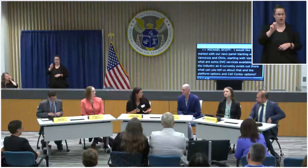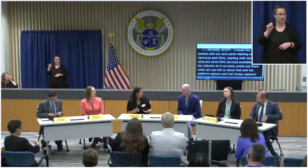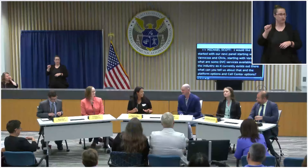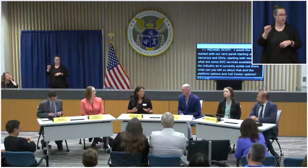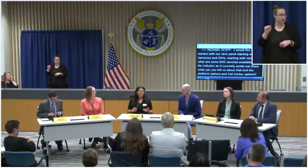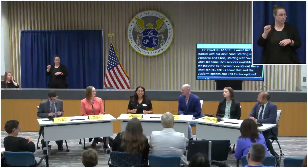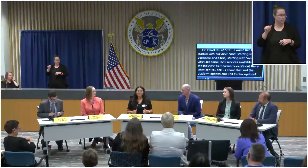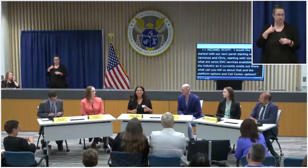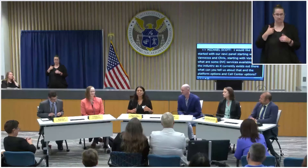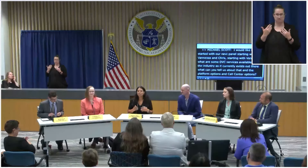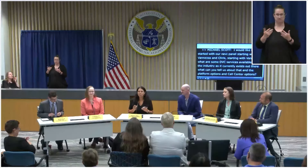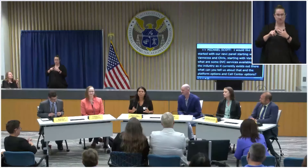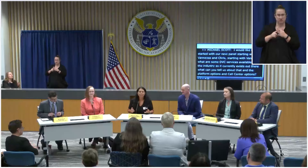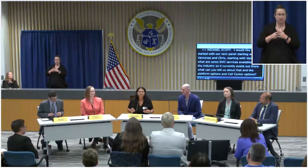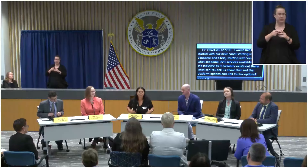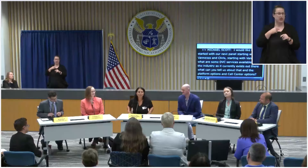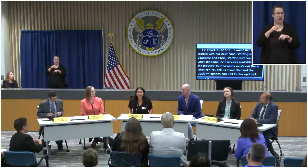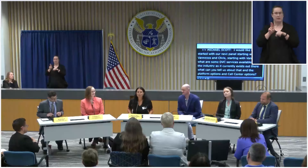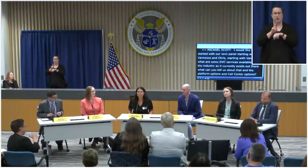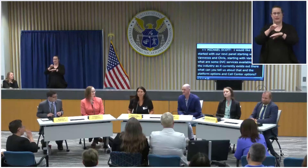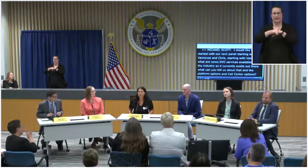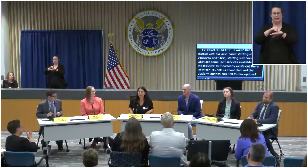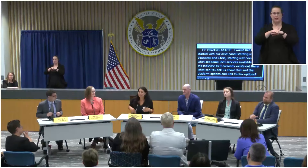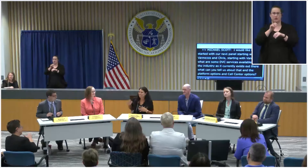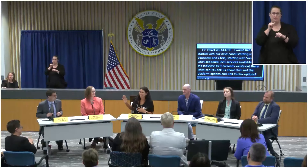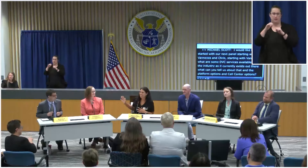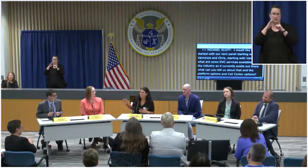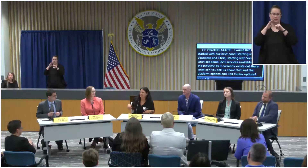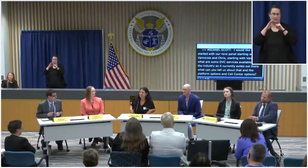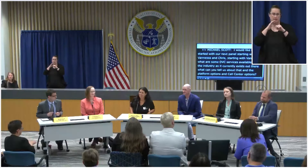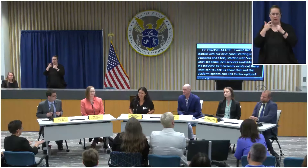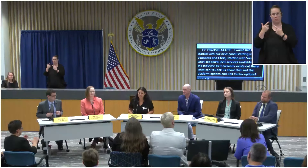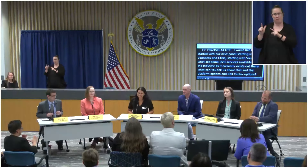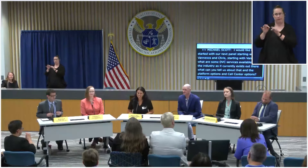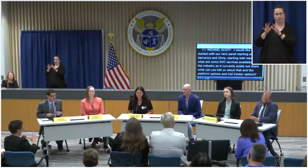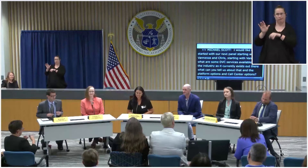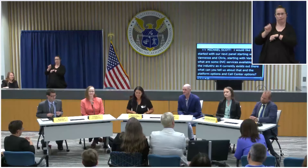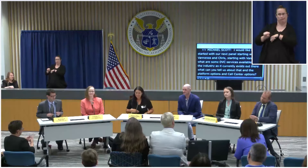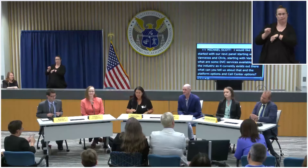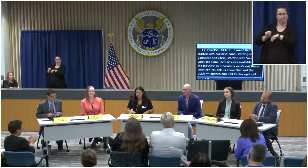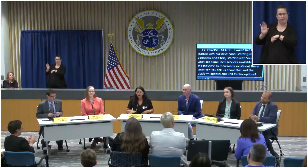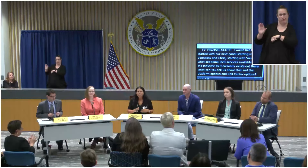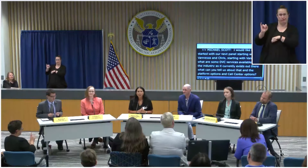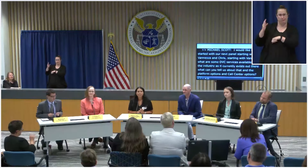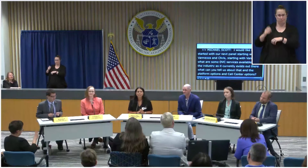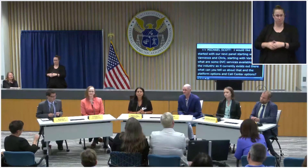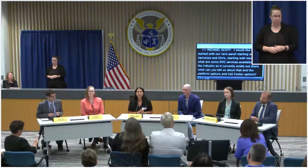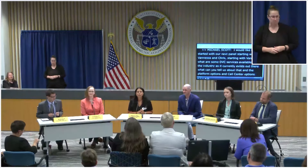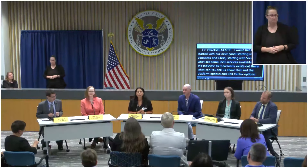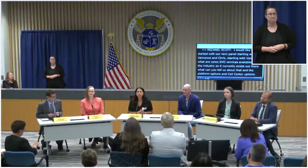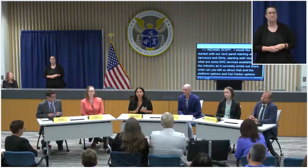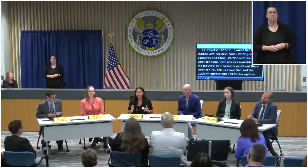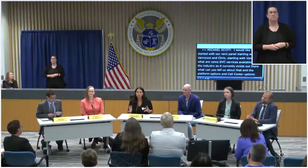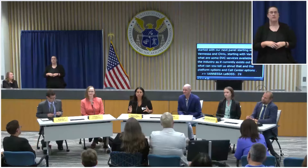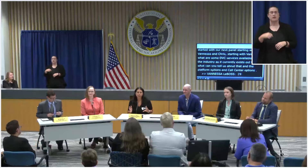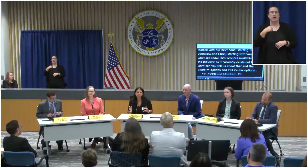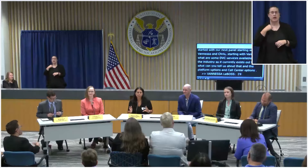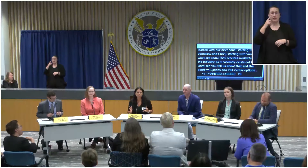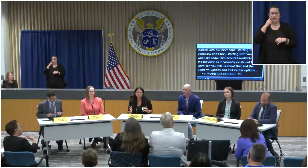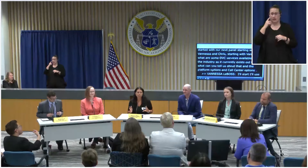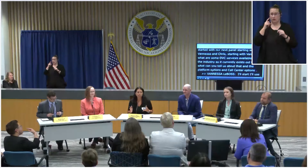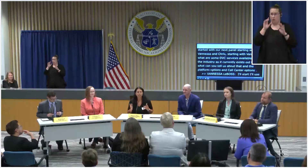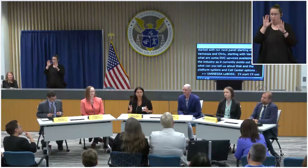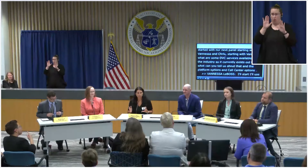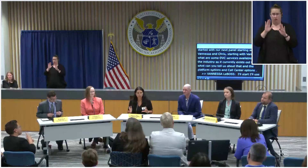OPTIONS AND CALL CENTER